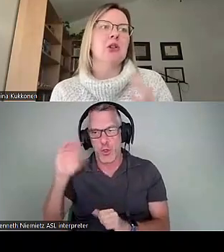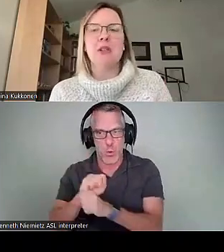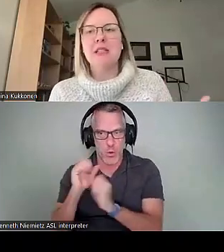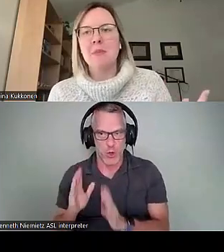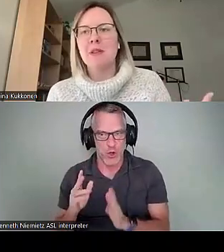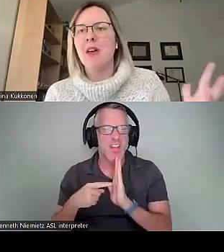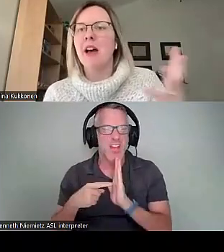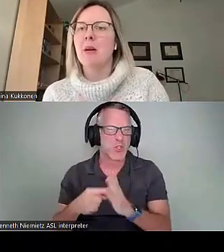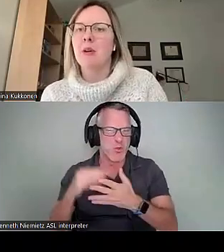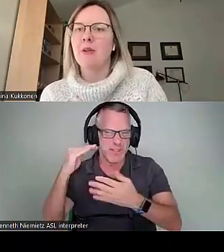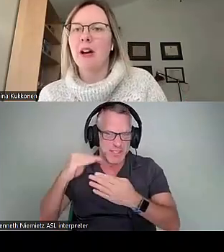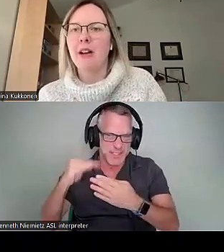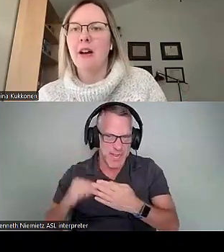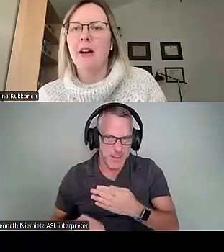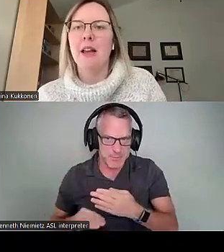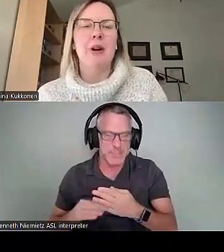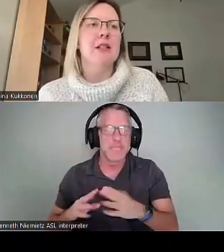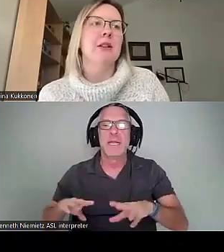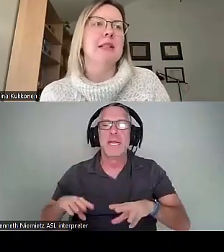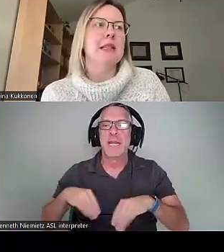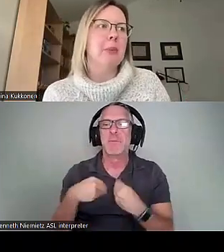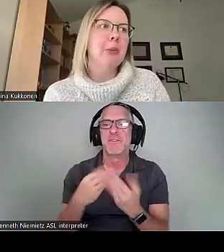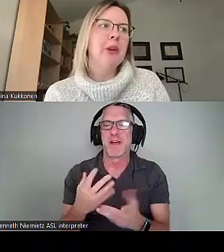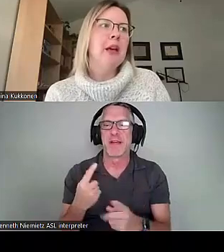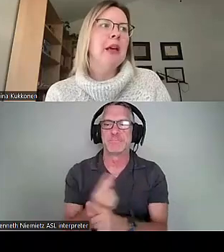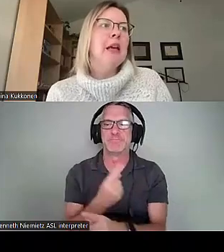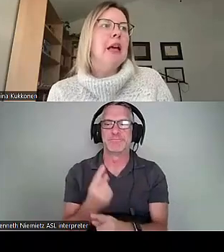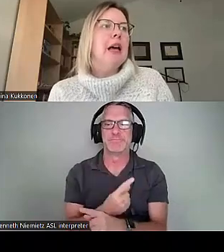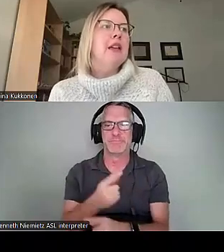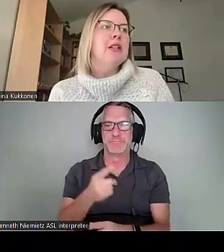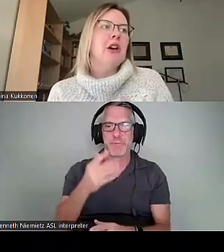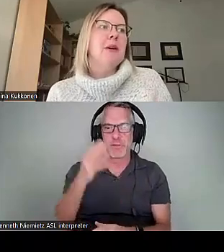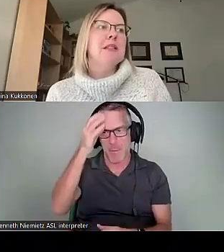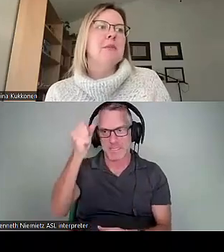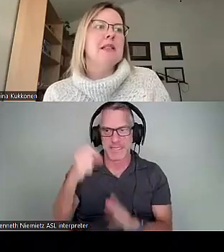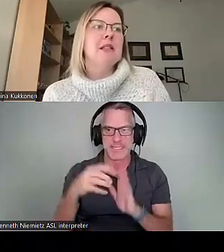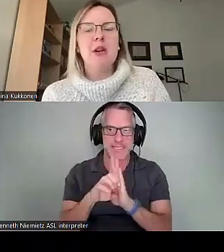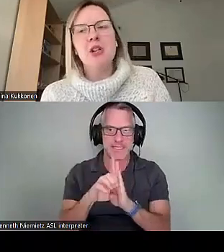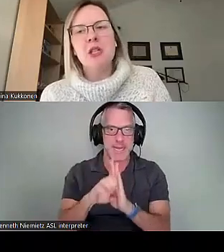show the steps of that and provide a practical example. And then talk about some considerations